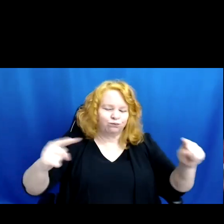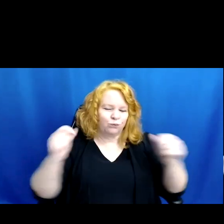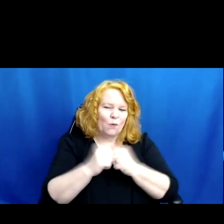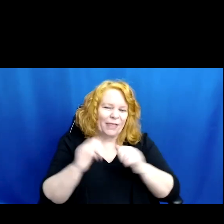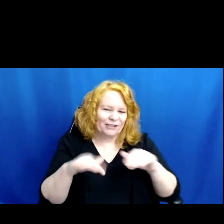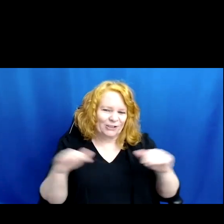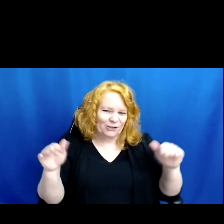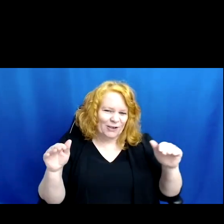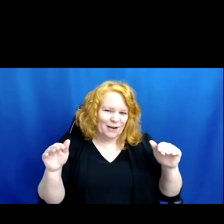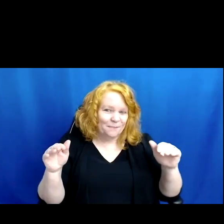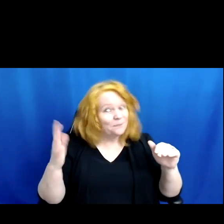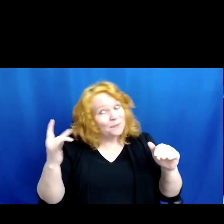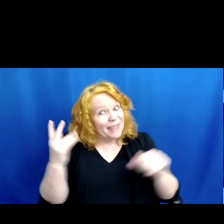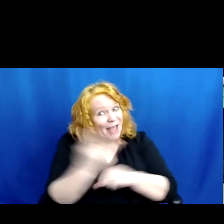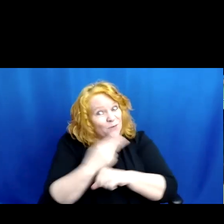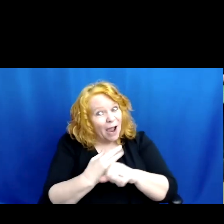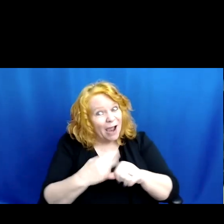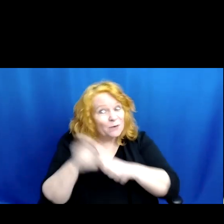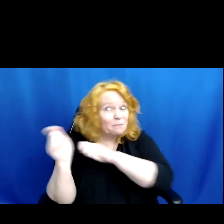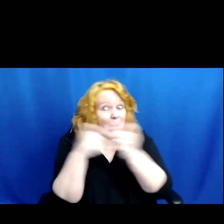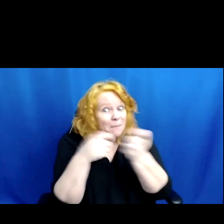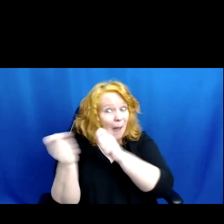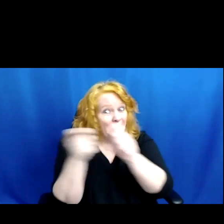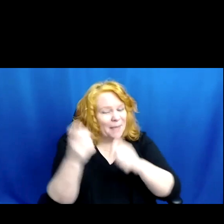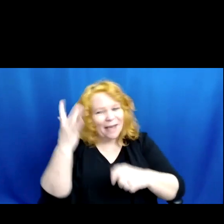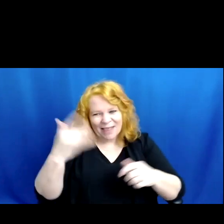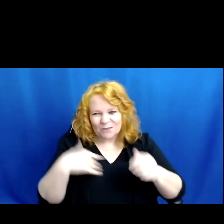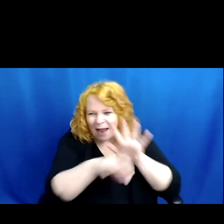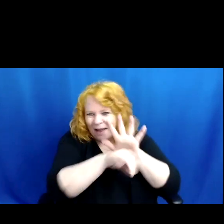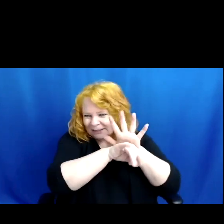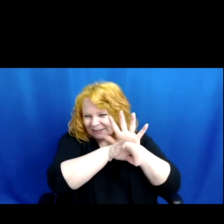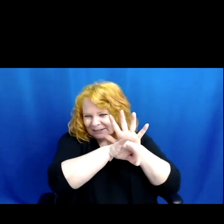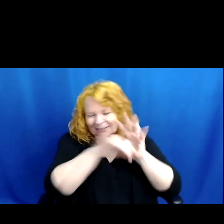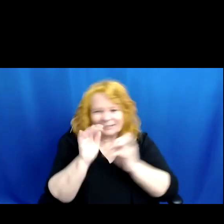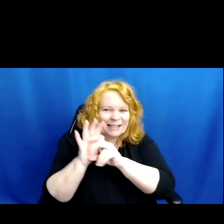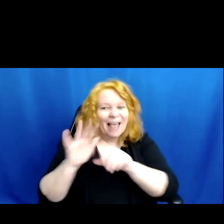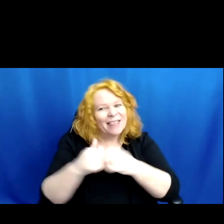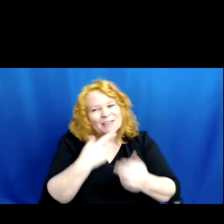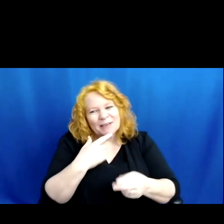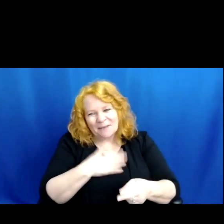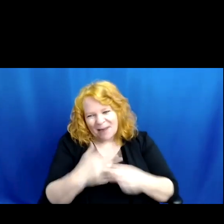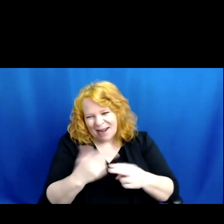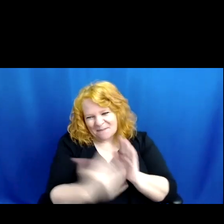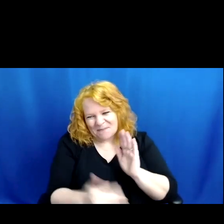That is why I use pom poms, that’s why I’ve got cheerleader pom poms and that is why I say my name over and over again in that way.